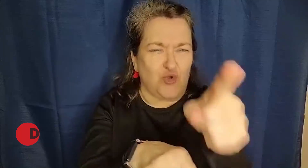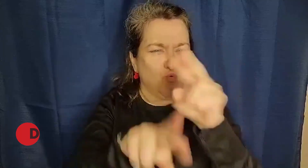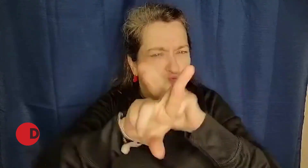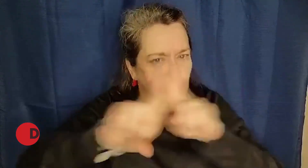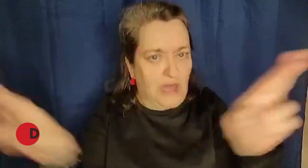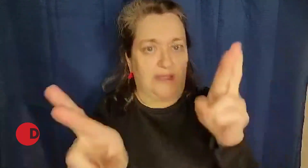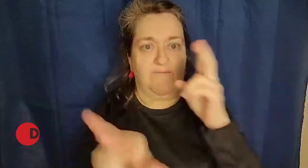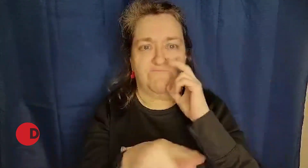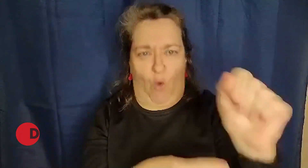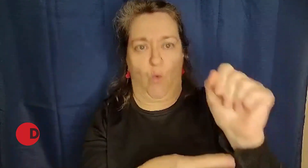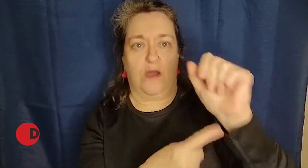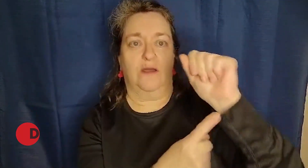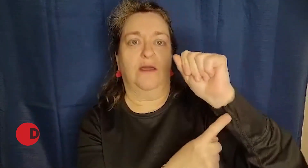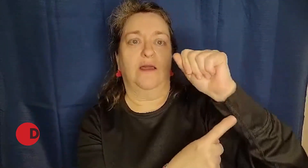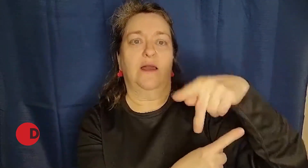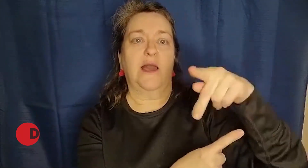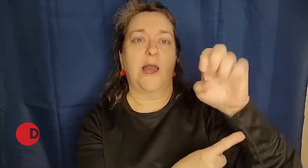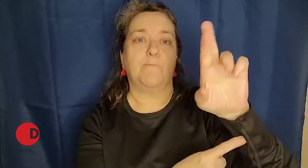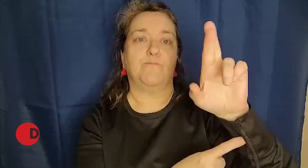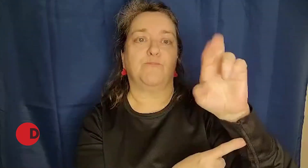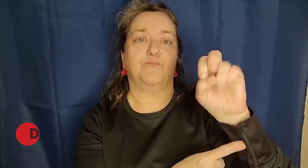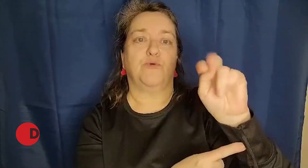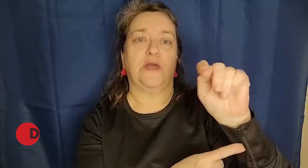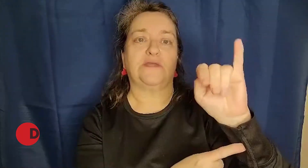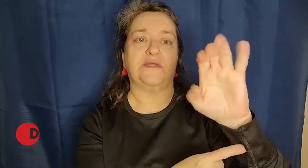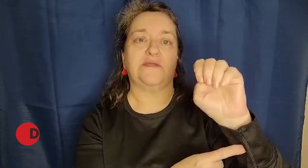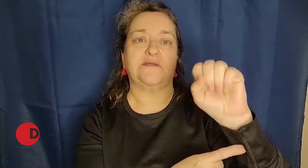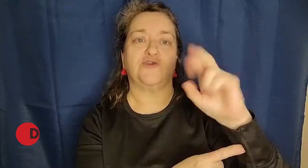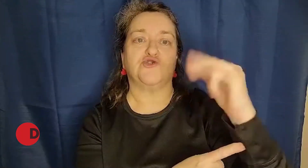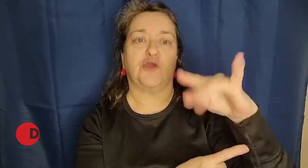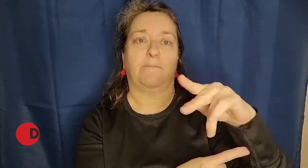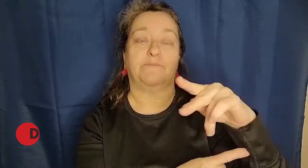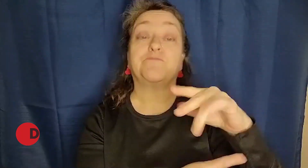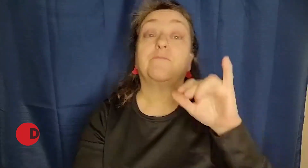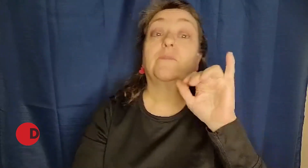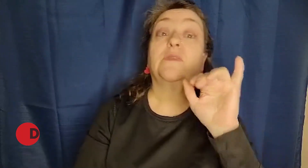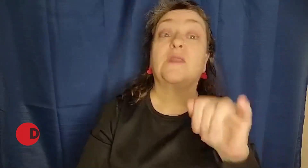will be to get you ready for apprenticeship.